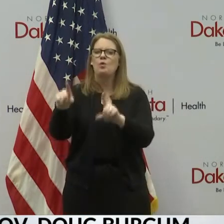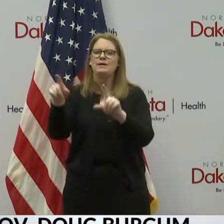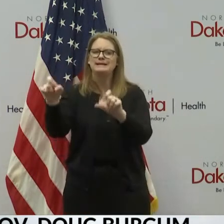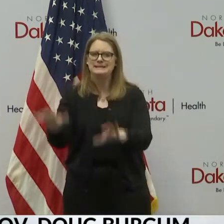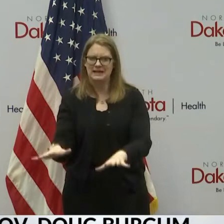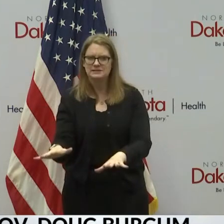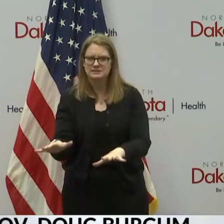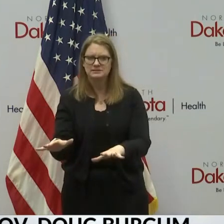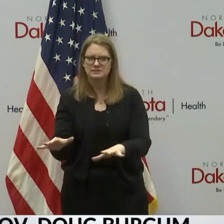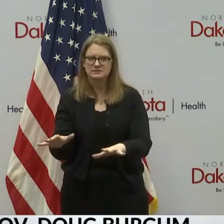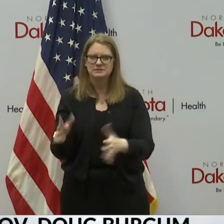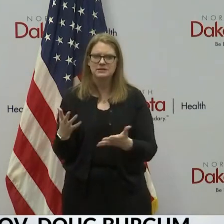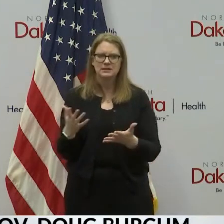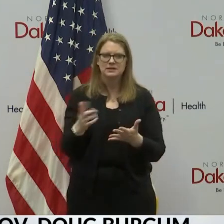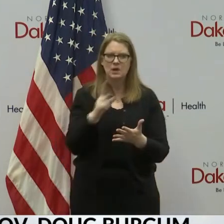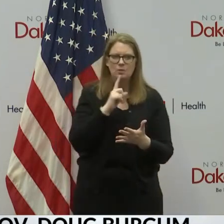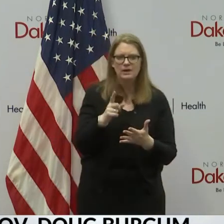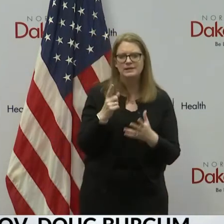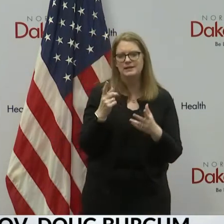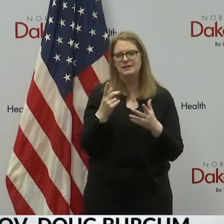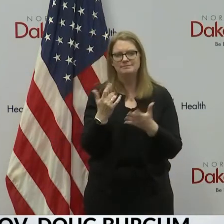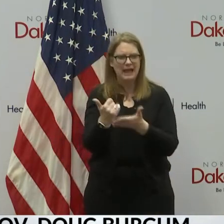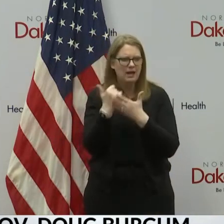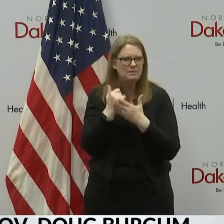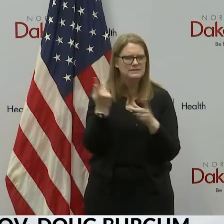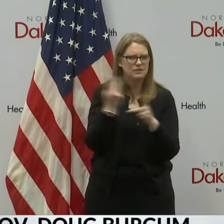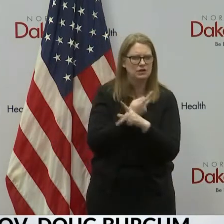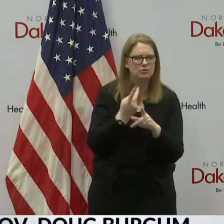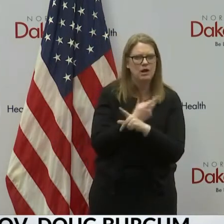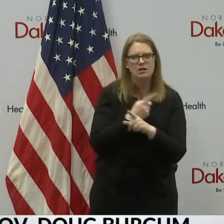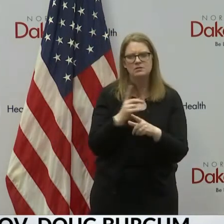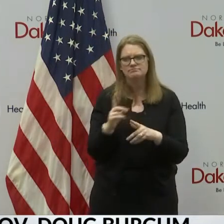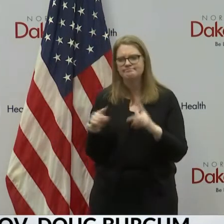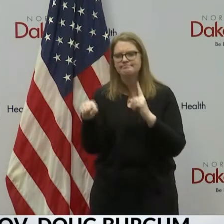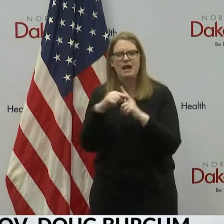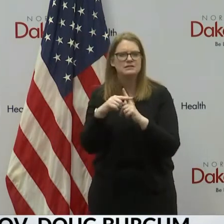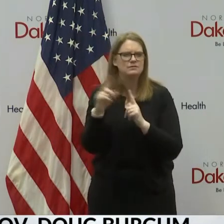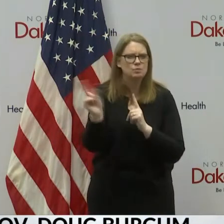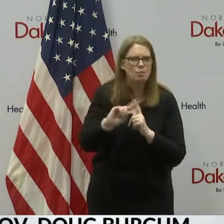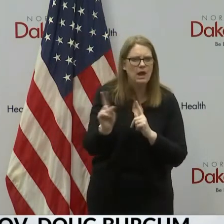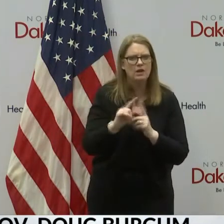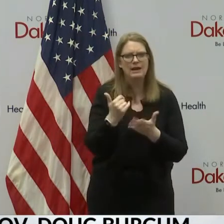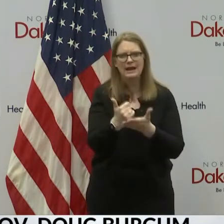THINKING ABOUT GETTING A TEST, GO GET A TEST.